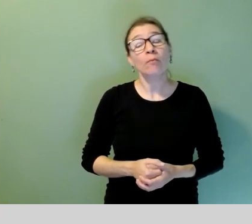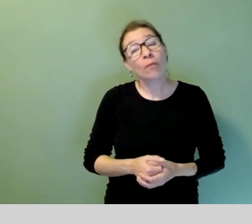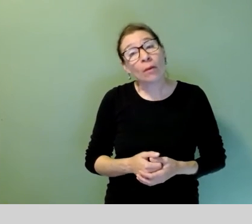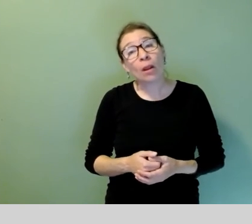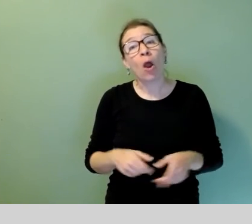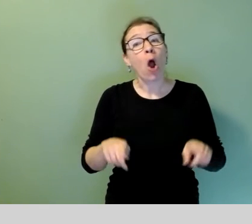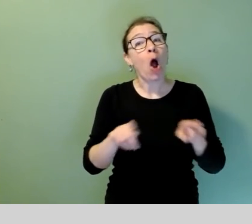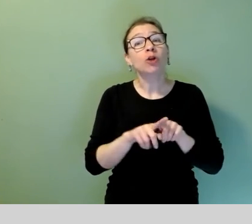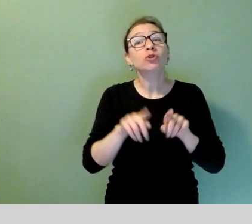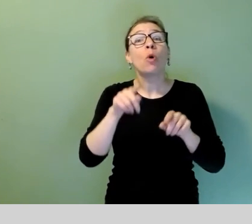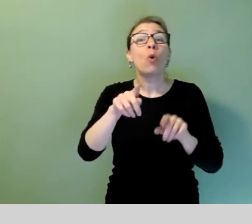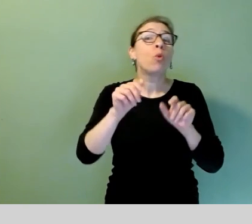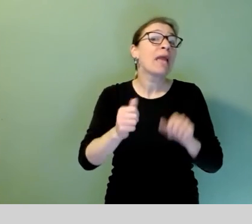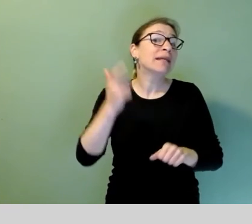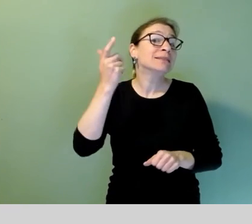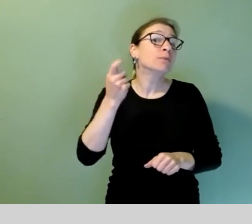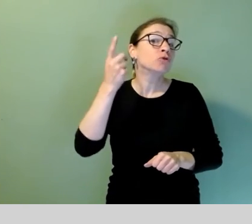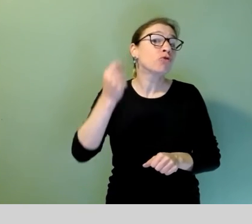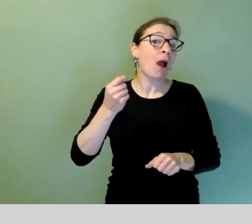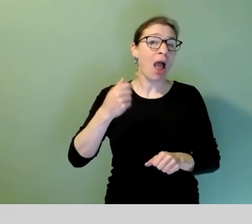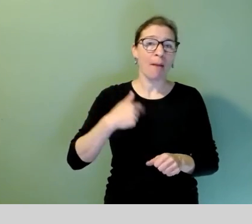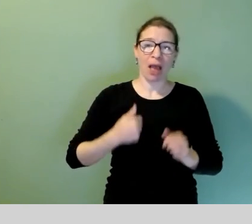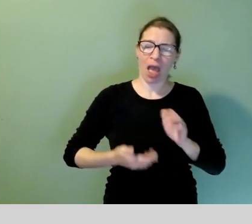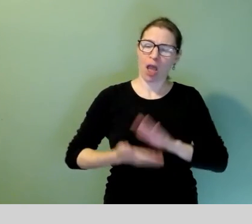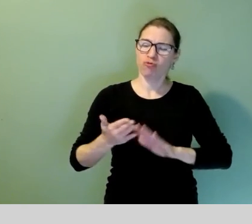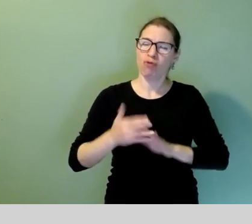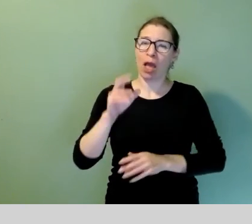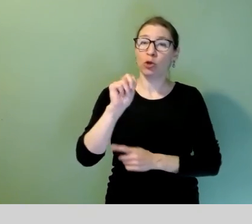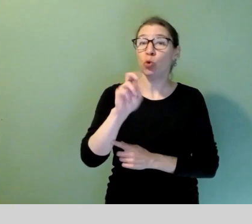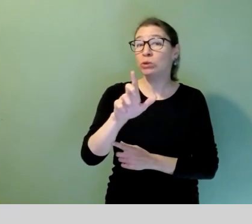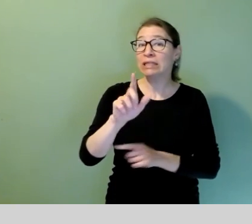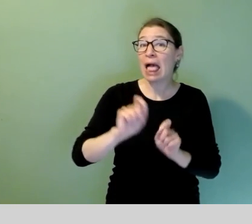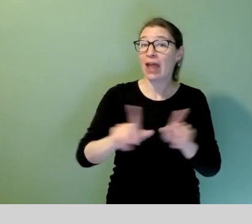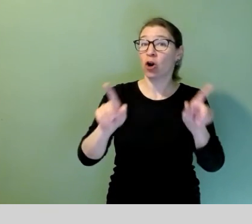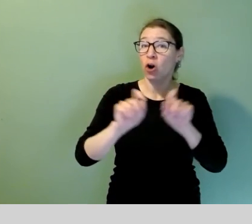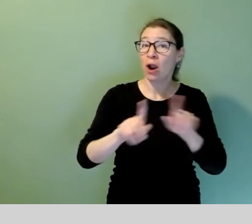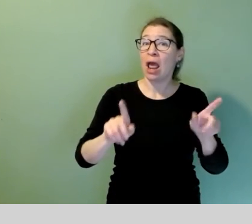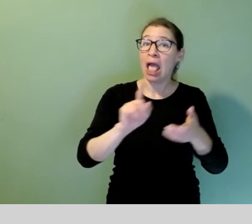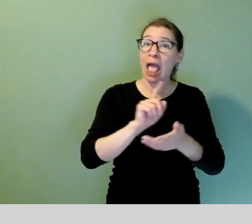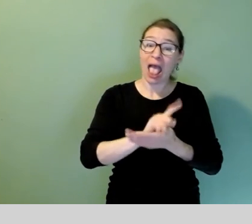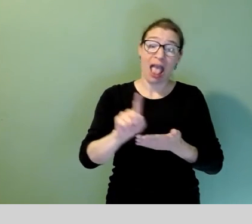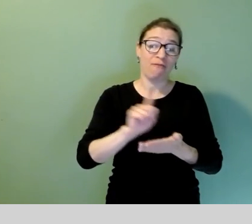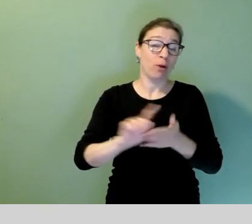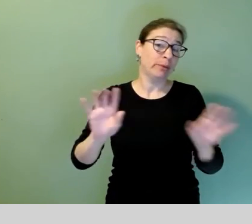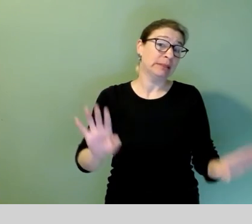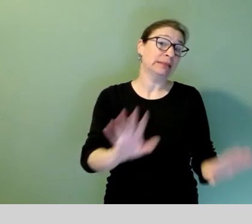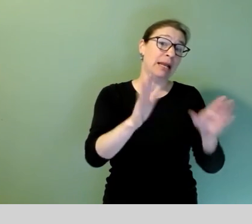You can also subscribe to the newsletter. I run every Sunday morning, the latest in blog posts,